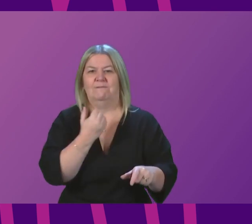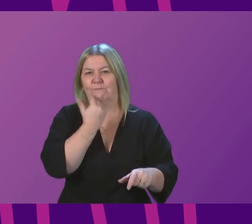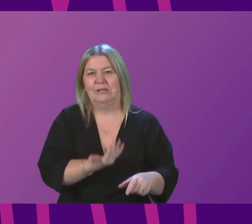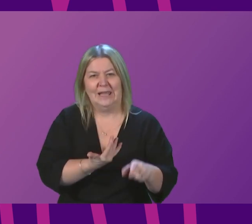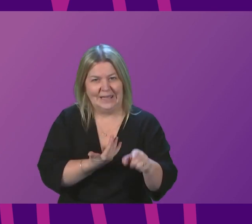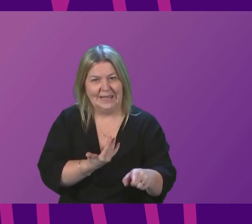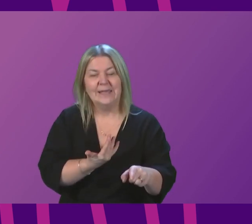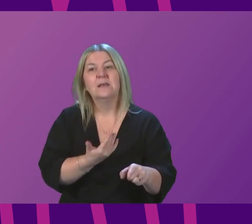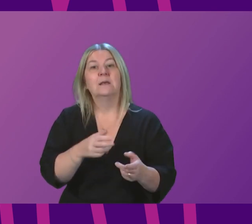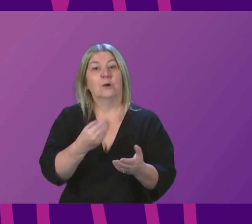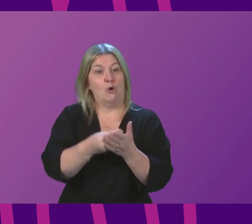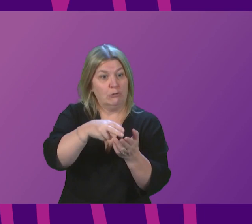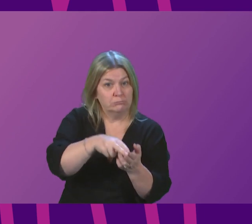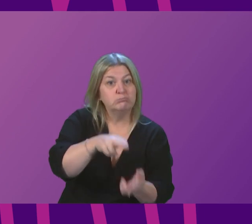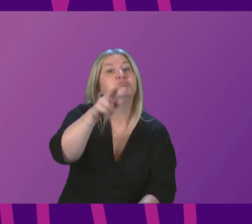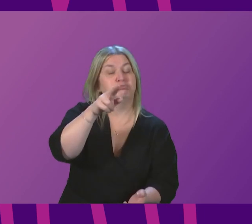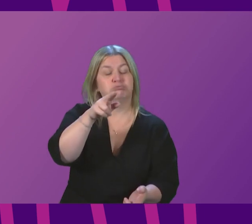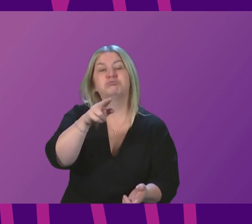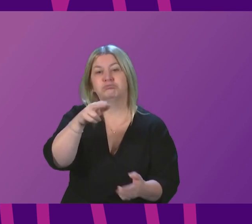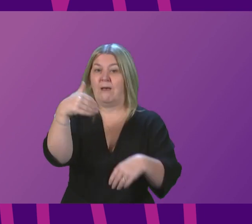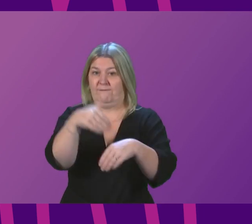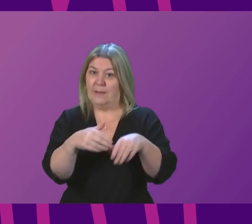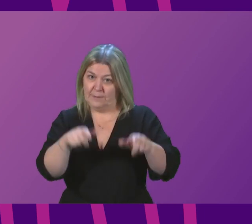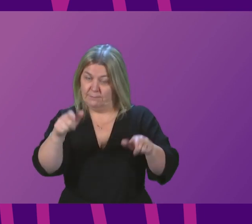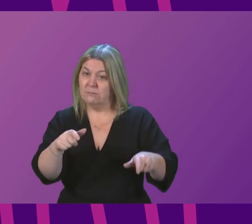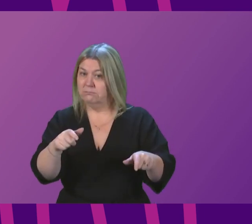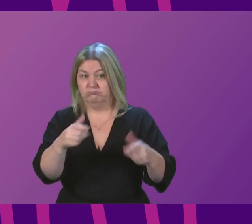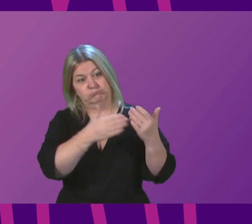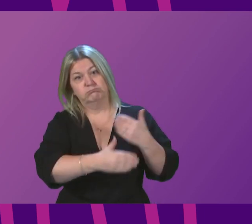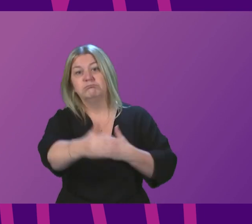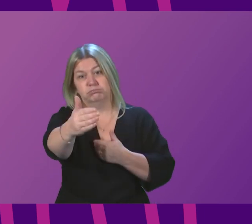to come and will have a severe impact on household budgets.